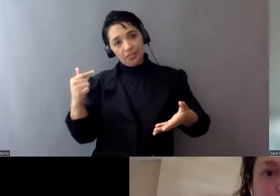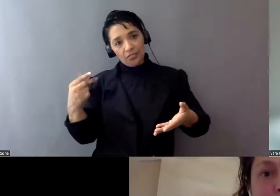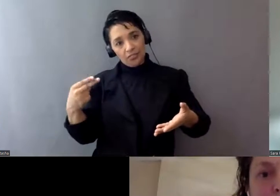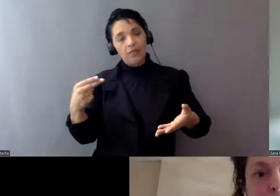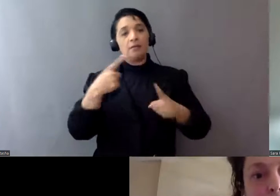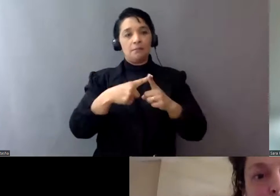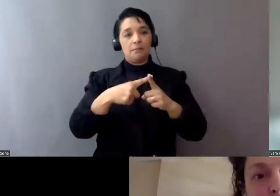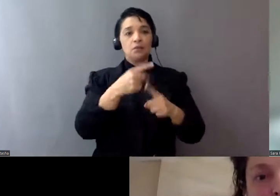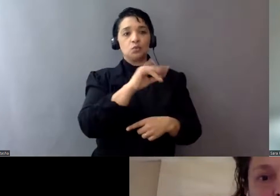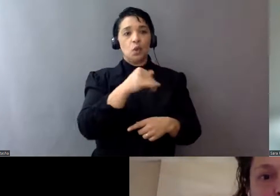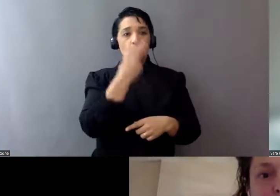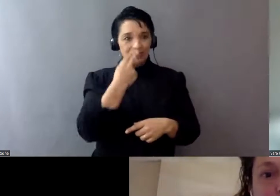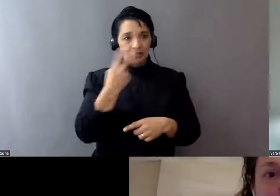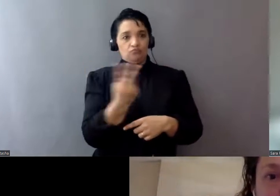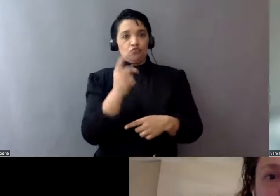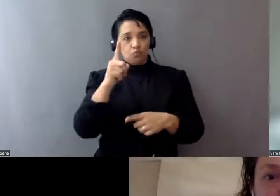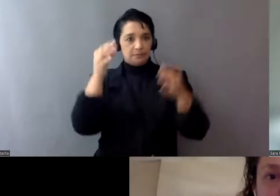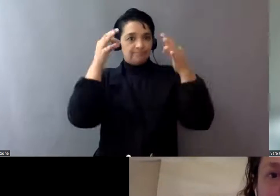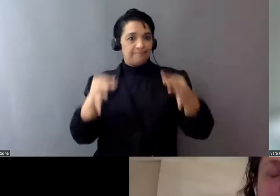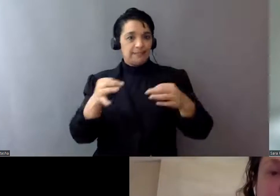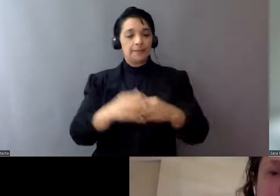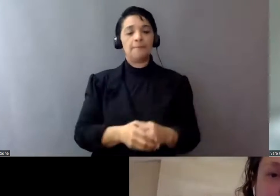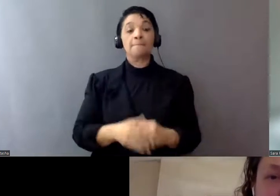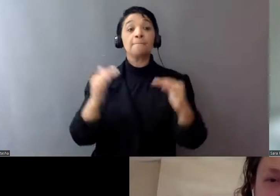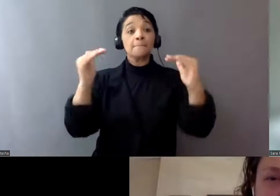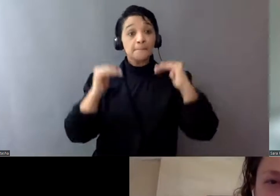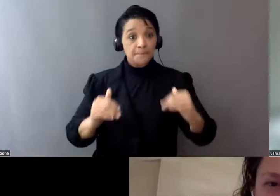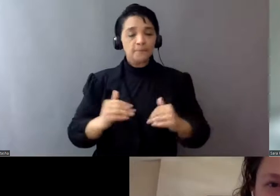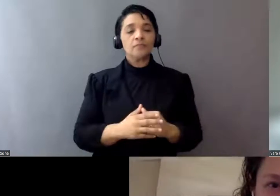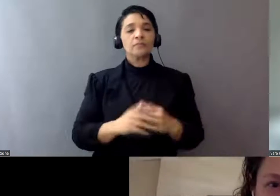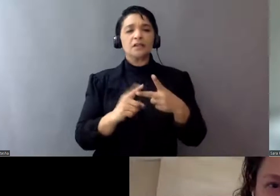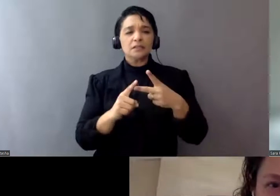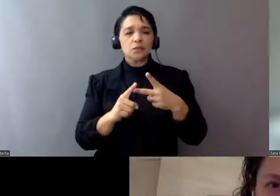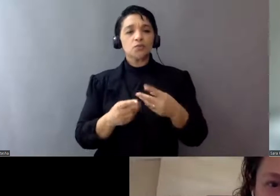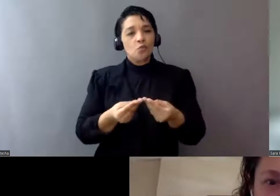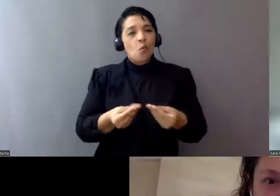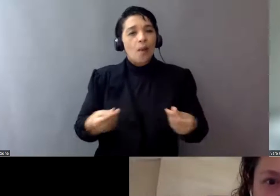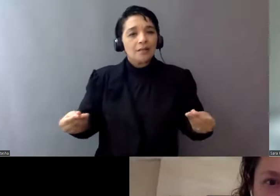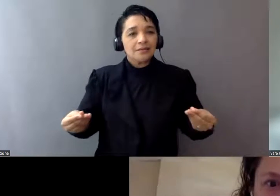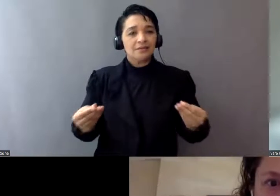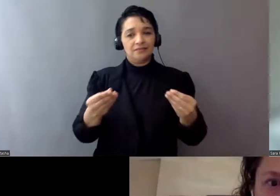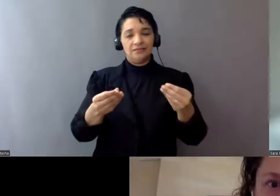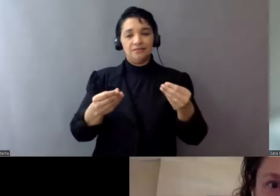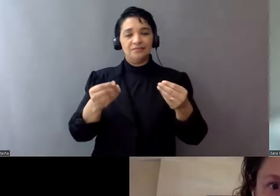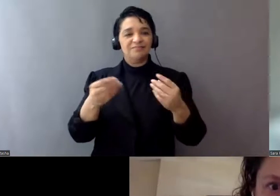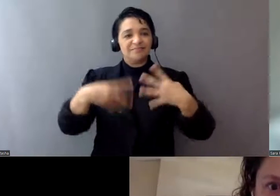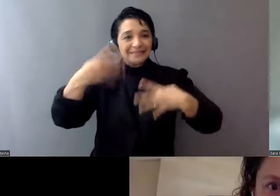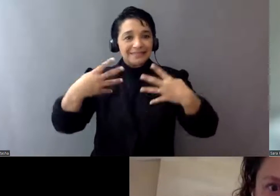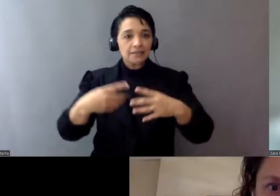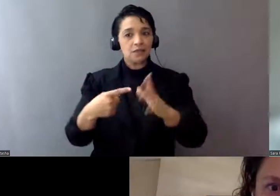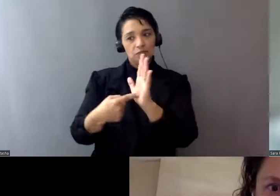In terms of qualitative data, if there was any process, participatory approaches or questionnaires,